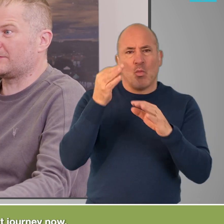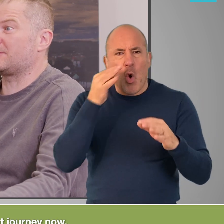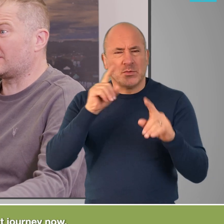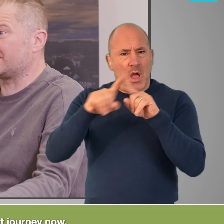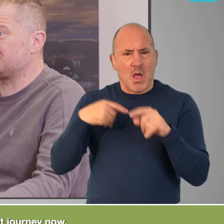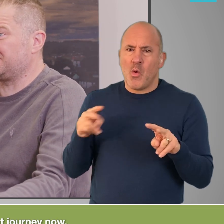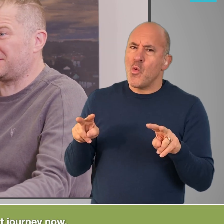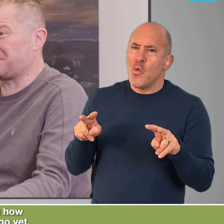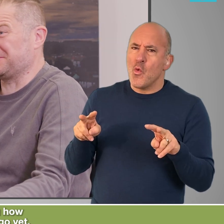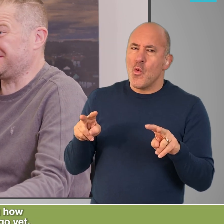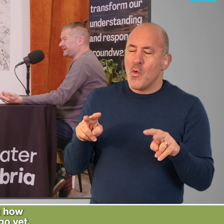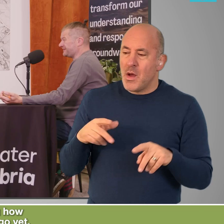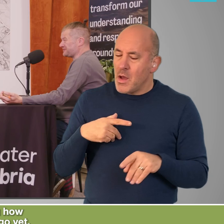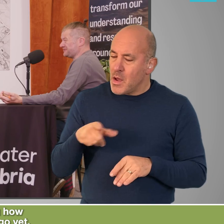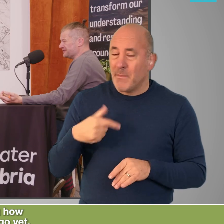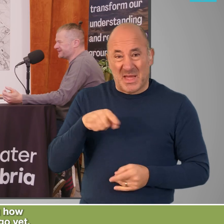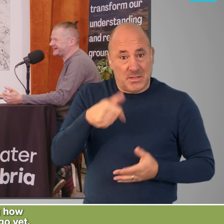we're at the start of that journey now, I can't tell you how that's going to go yet,